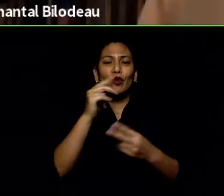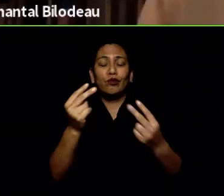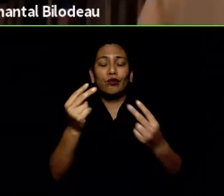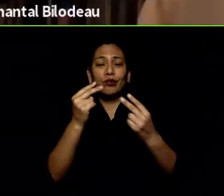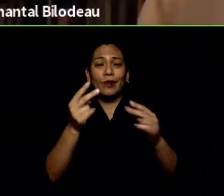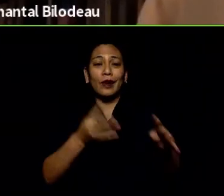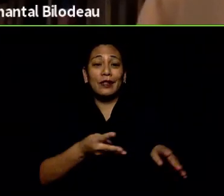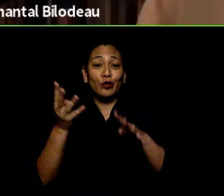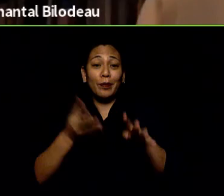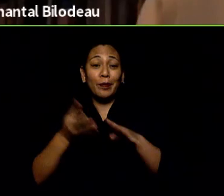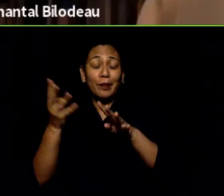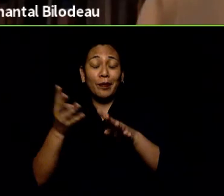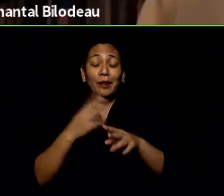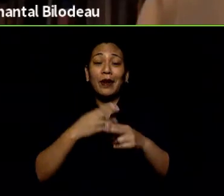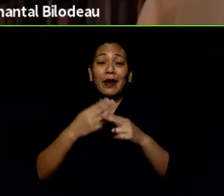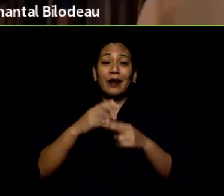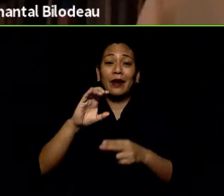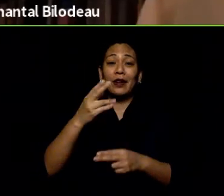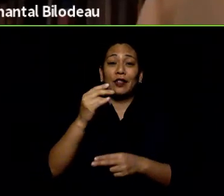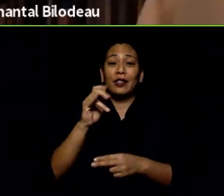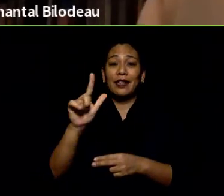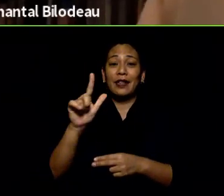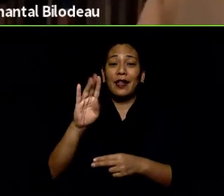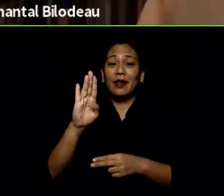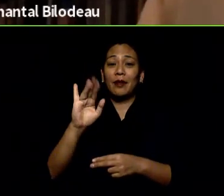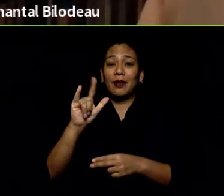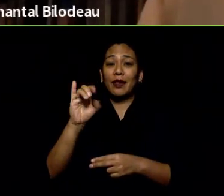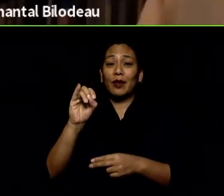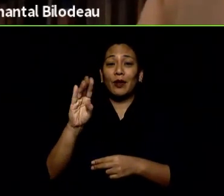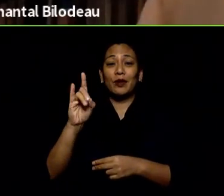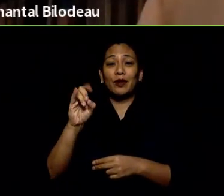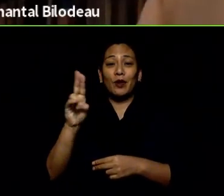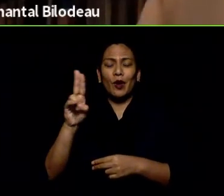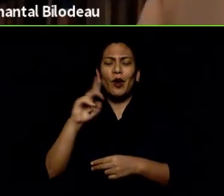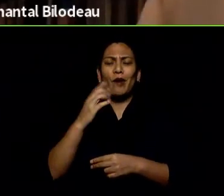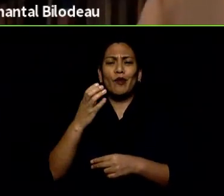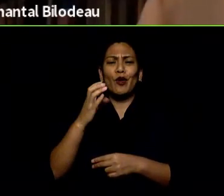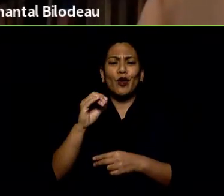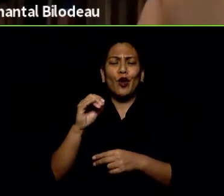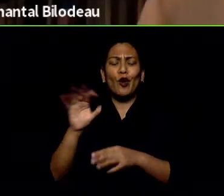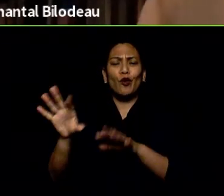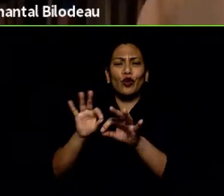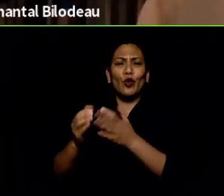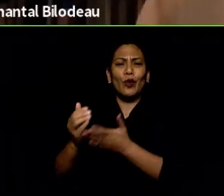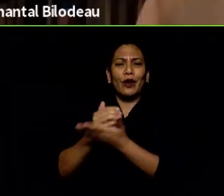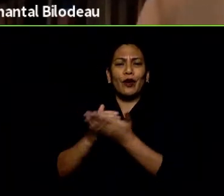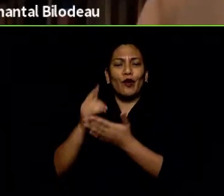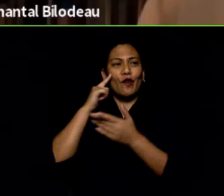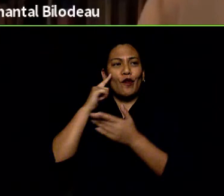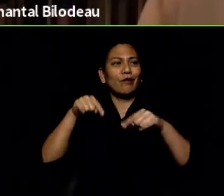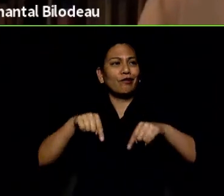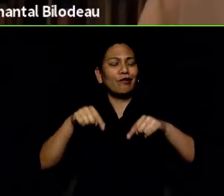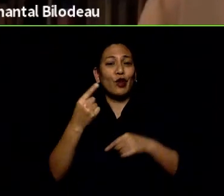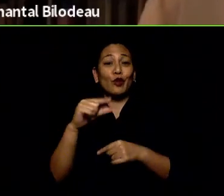My name is Chantal Bilodeau, I am one of the co-curators of the Green Rooms. I'm really happy to have you with us.